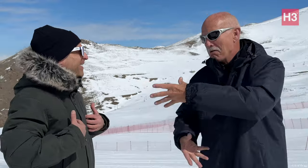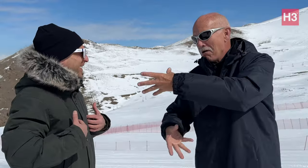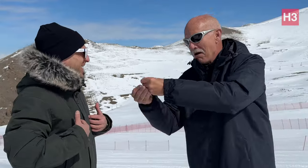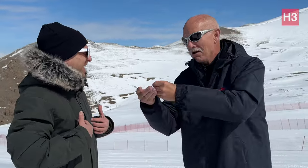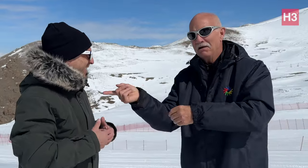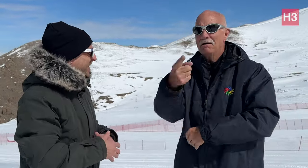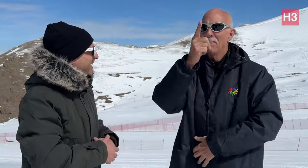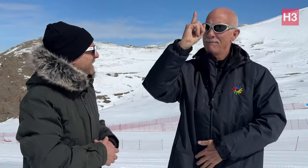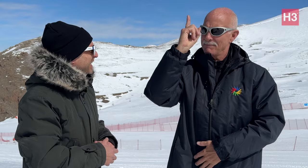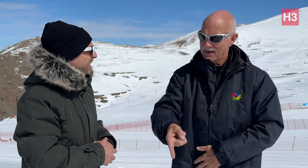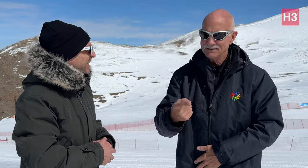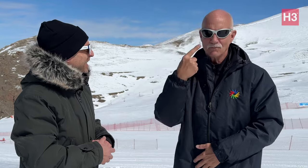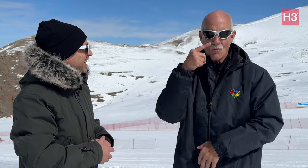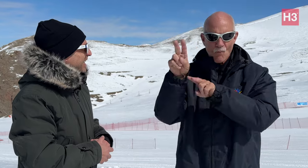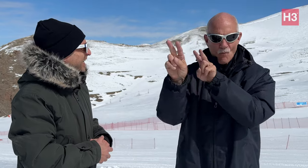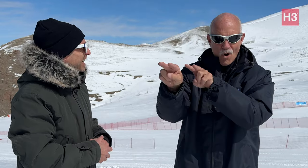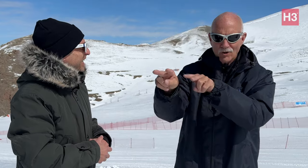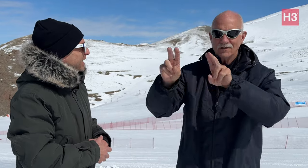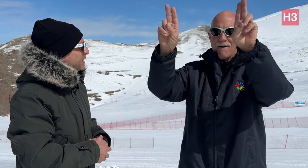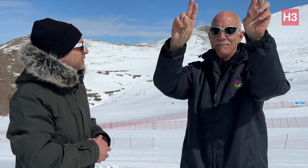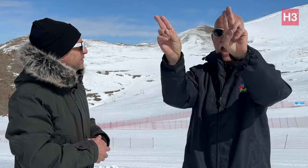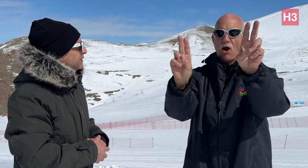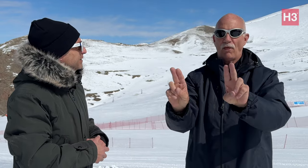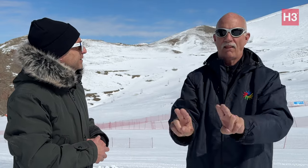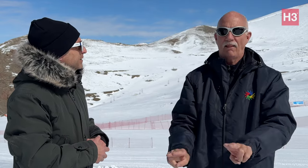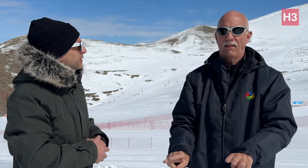[Dwight]: One more thing. You must come here to watch Parallel Slalom